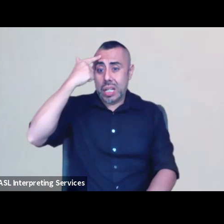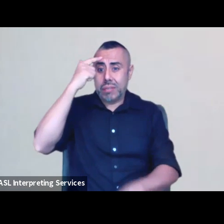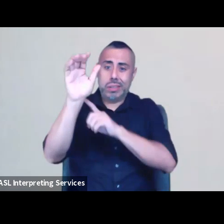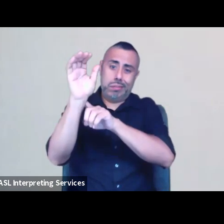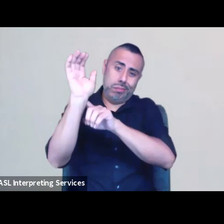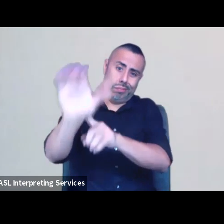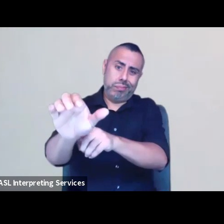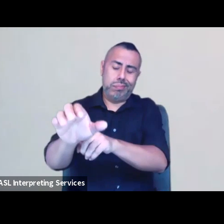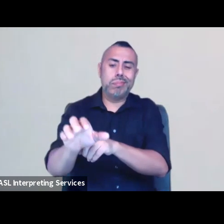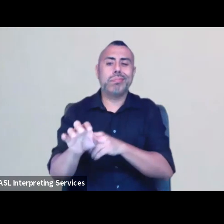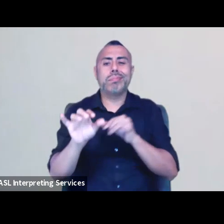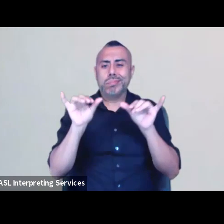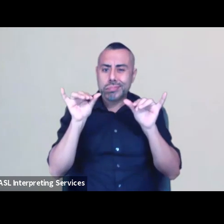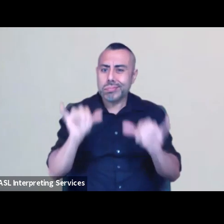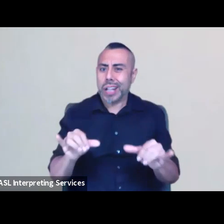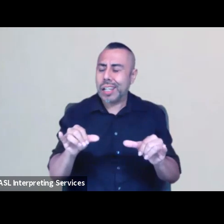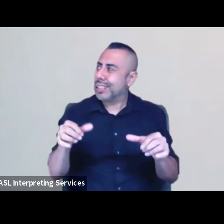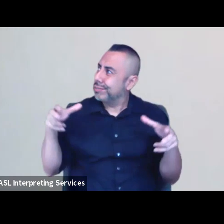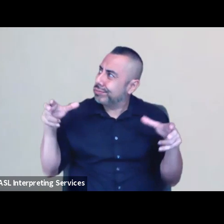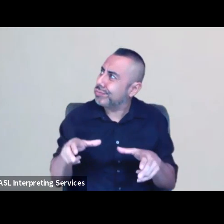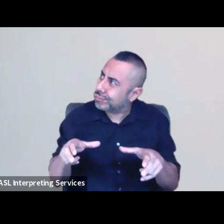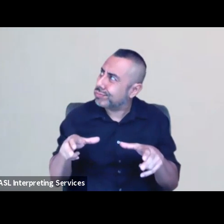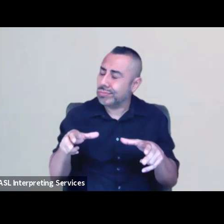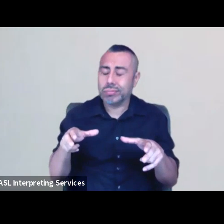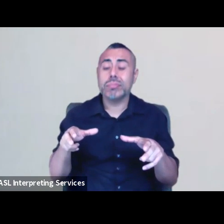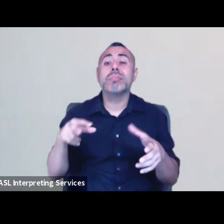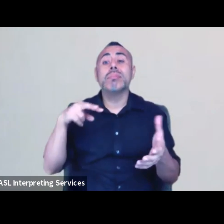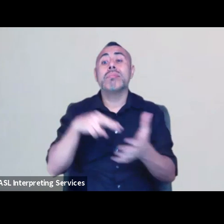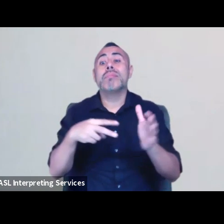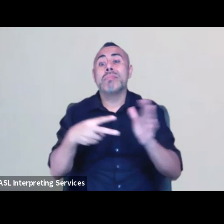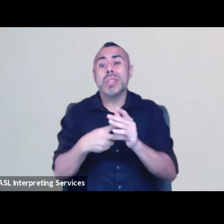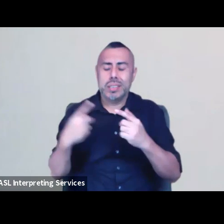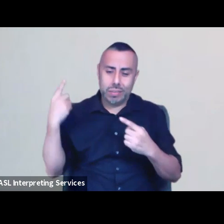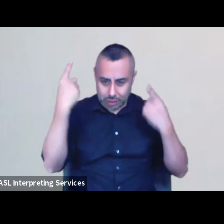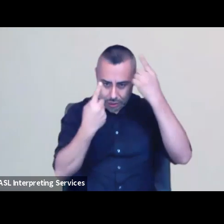then you would be considered covered by unemployment